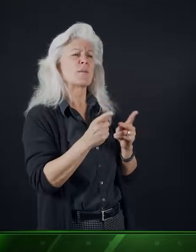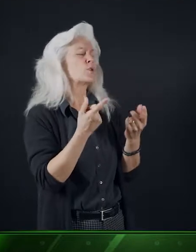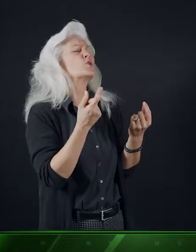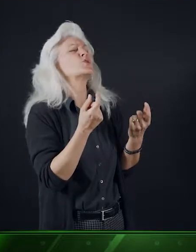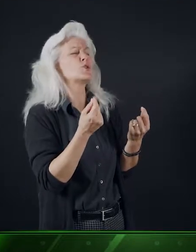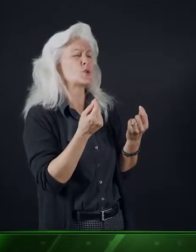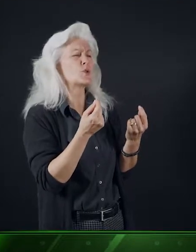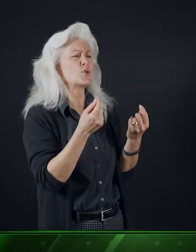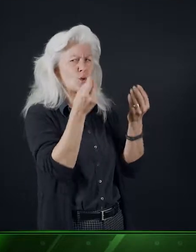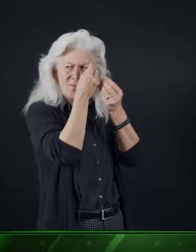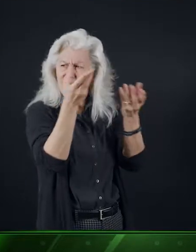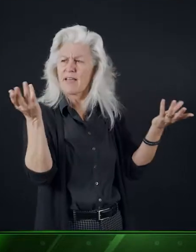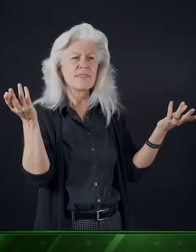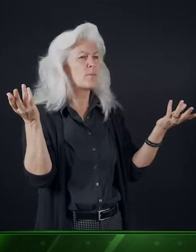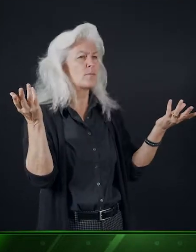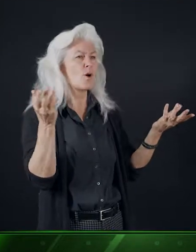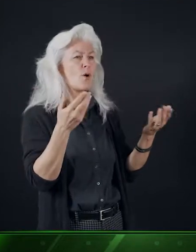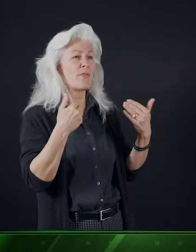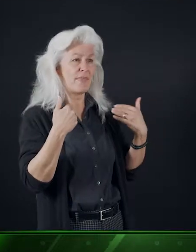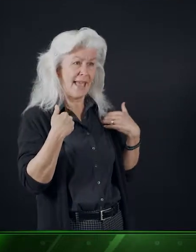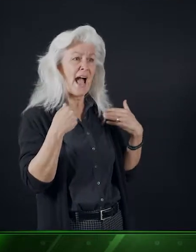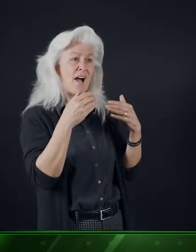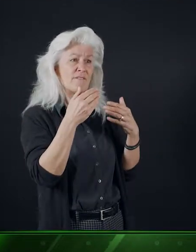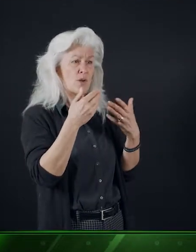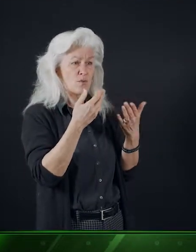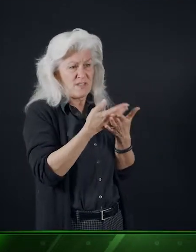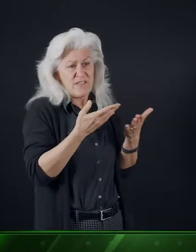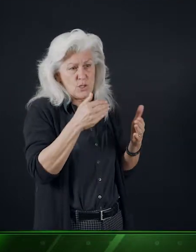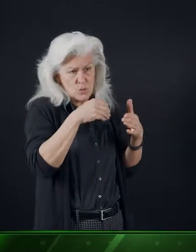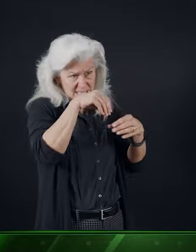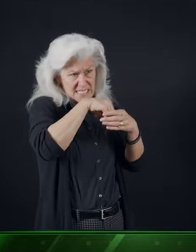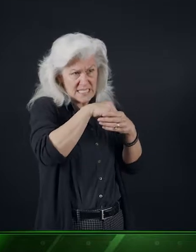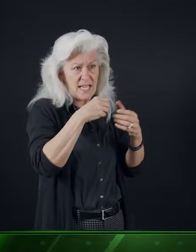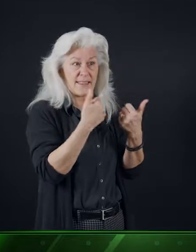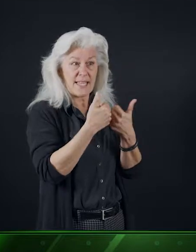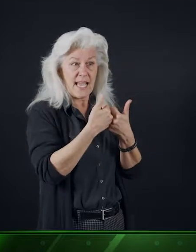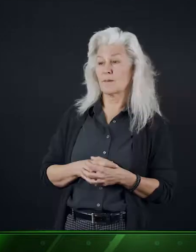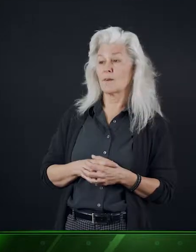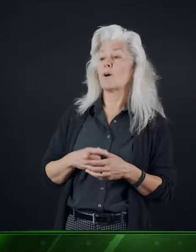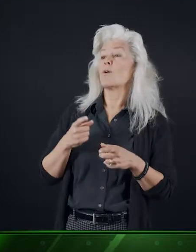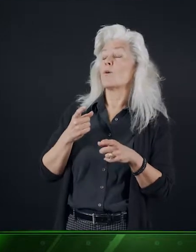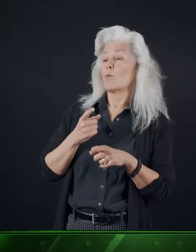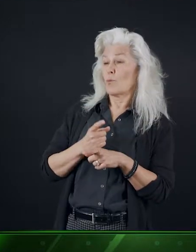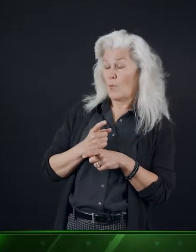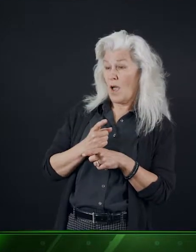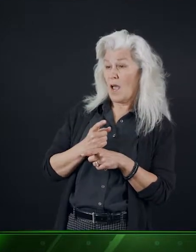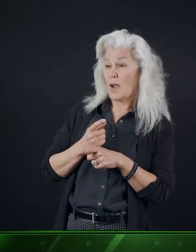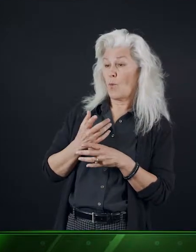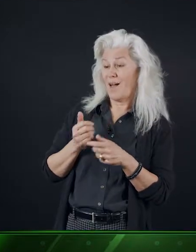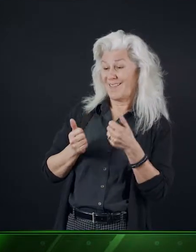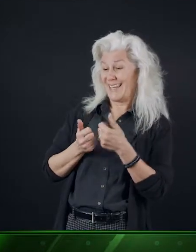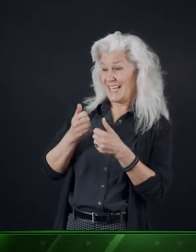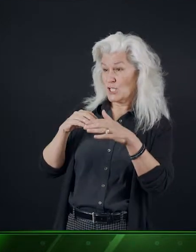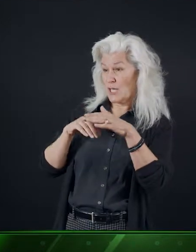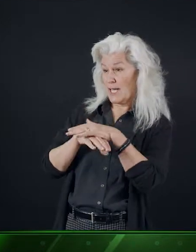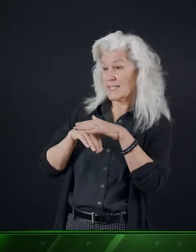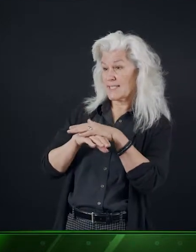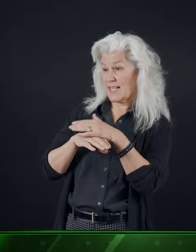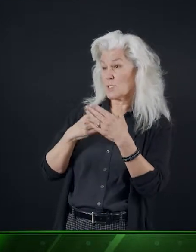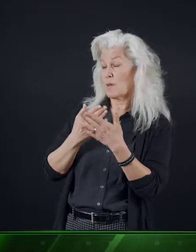Right, well, each accessibility feature has a set of criteria. That's to ensure that there's a consistent quality bar for each of these features.